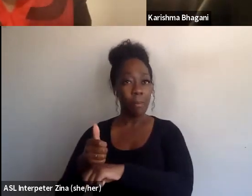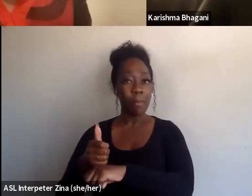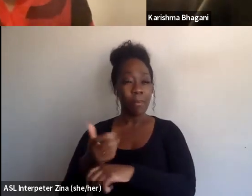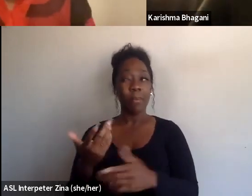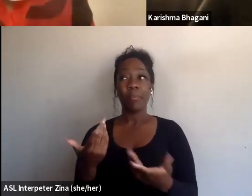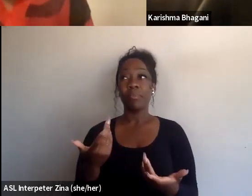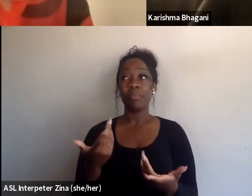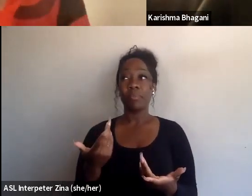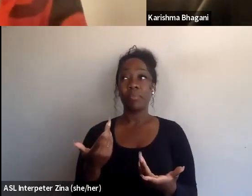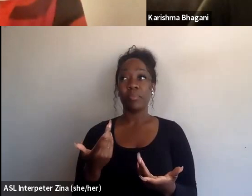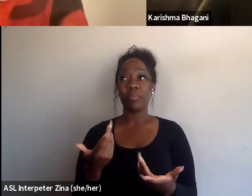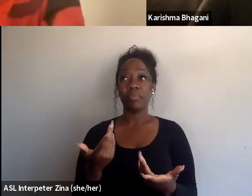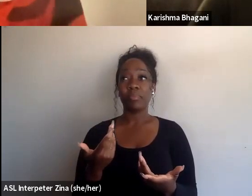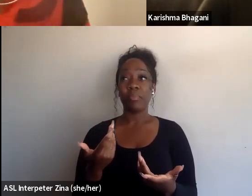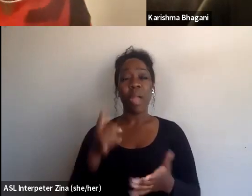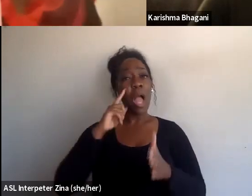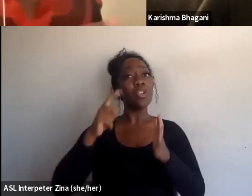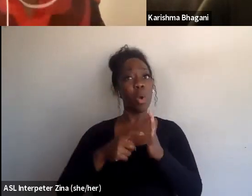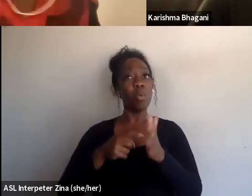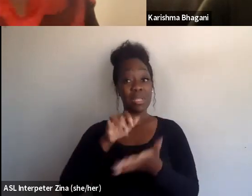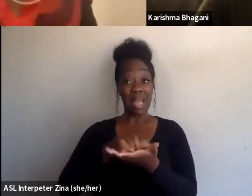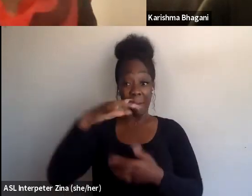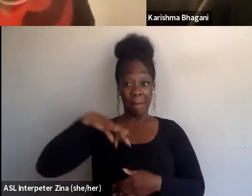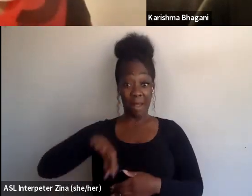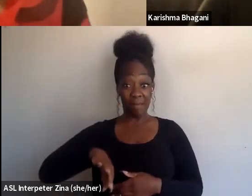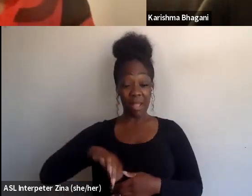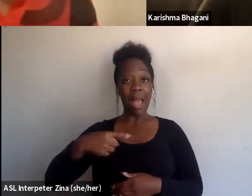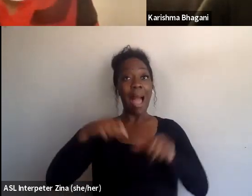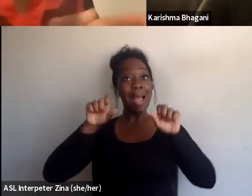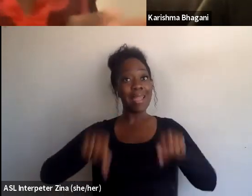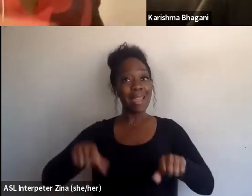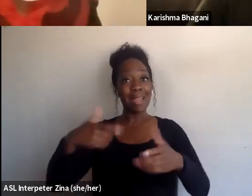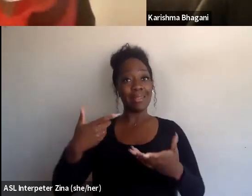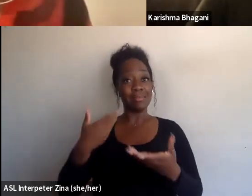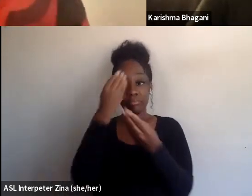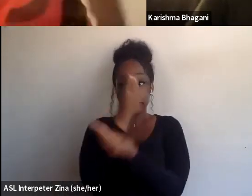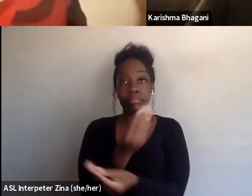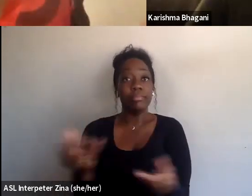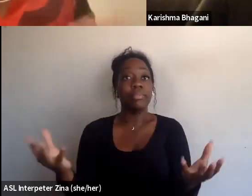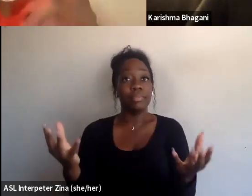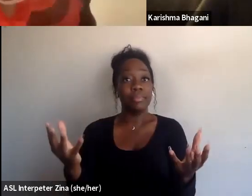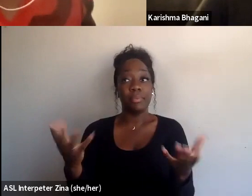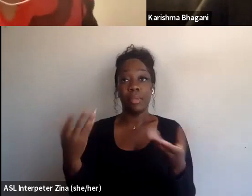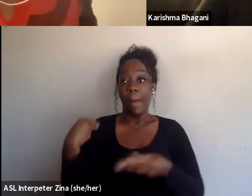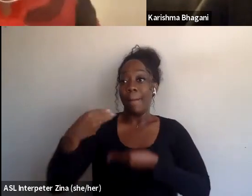it's something that I can definitely pass on and share at whatever time or year